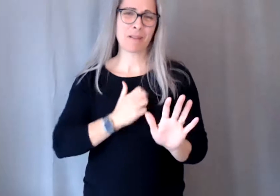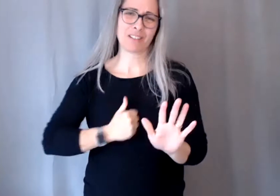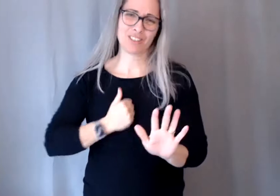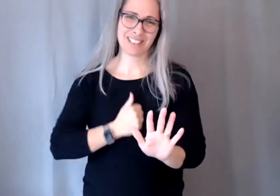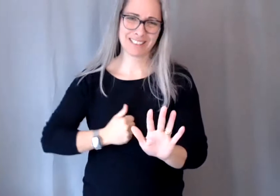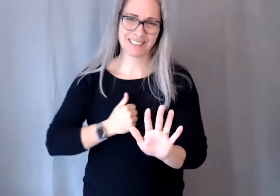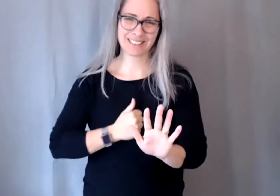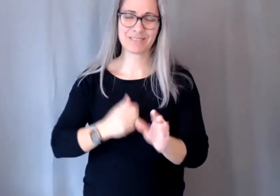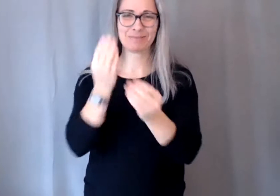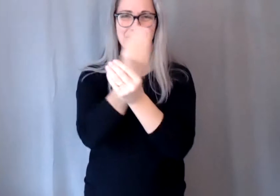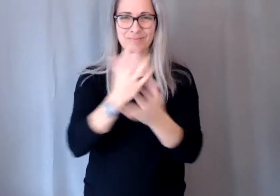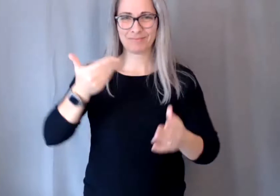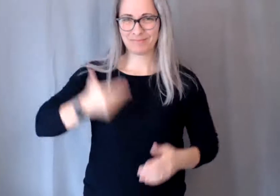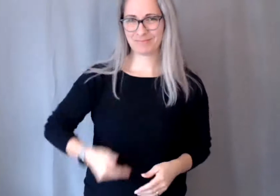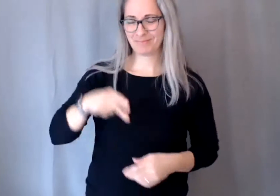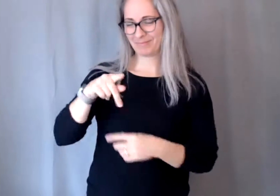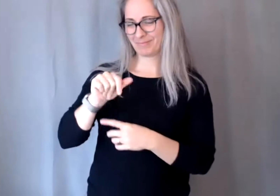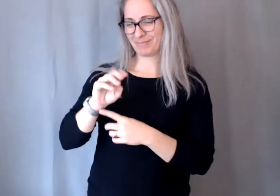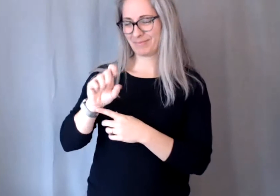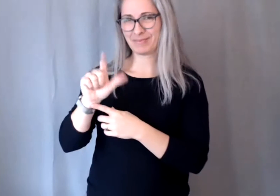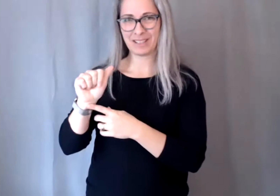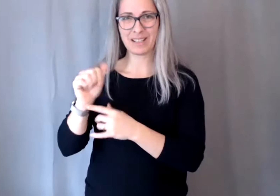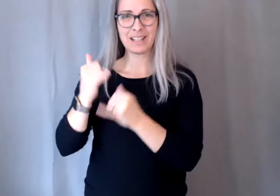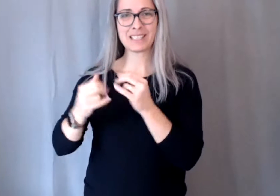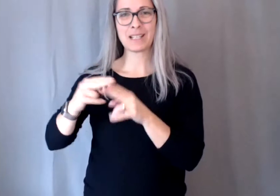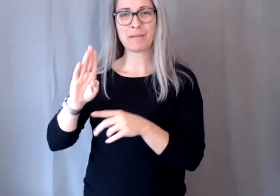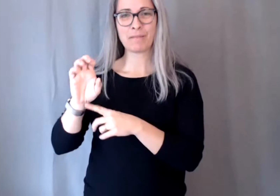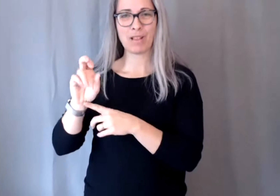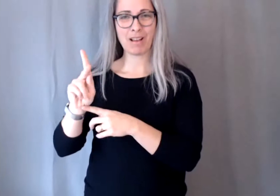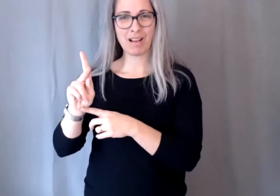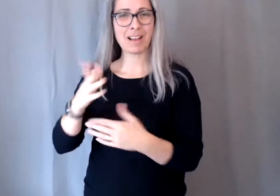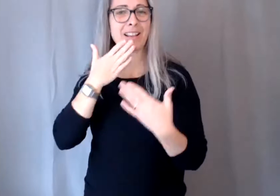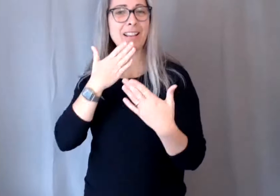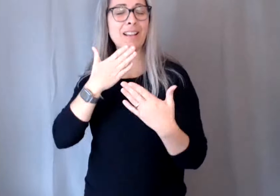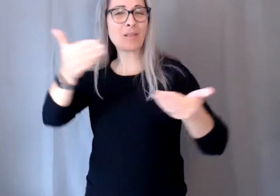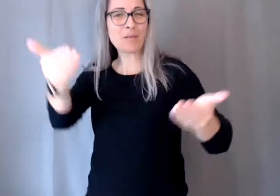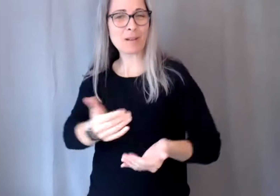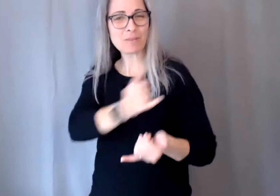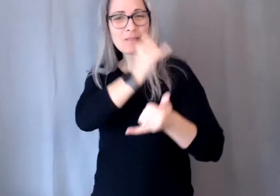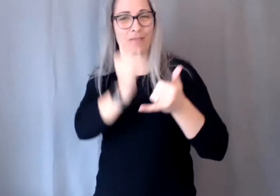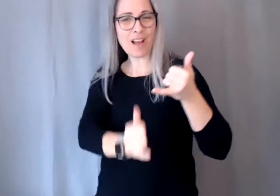my name is Pam Block welcome to our final presentation of our Western